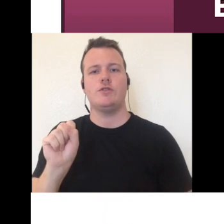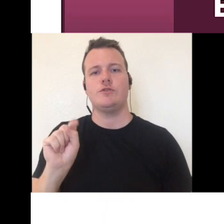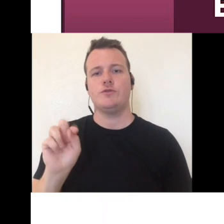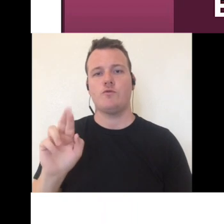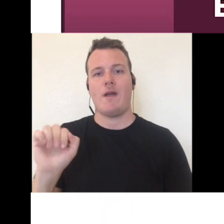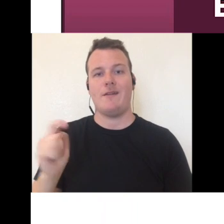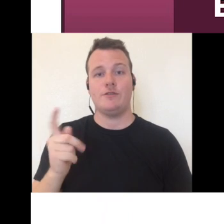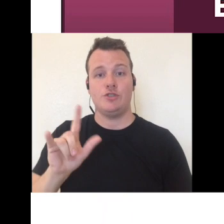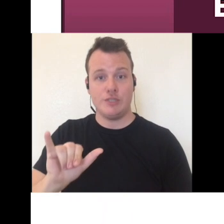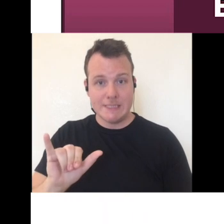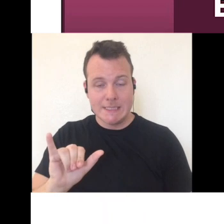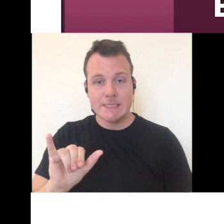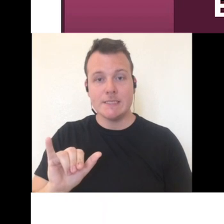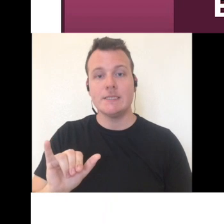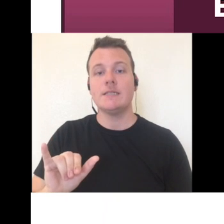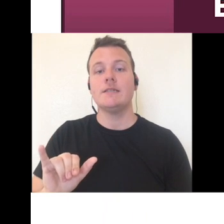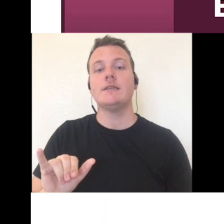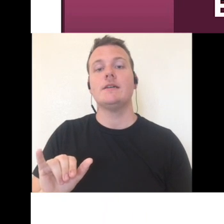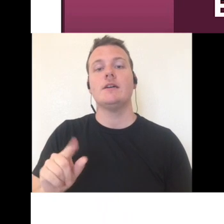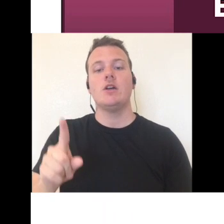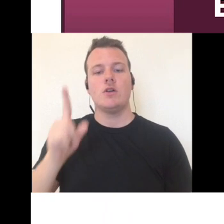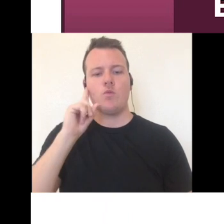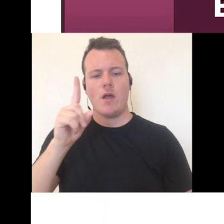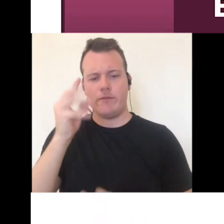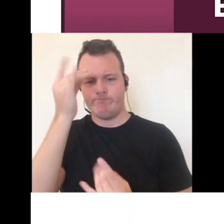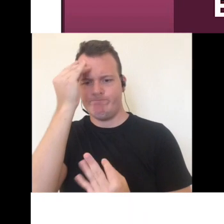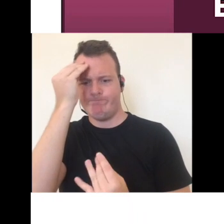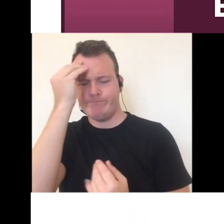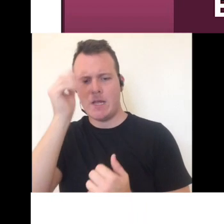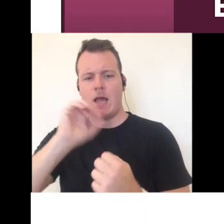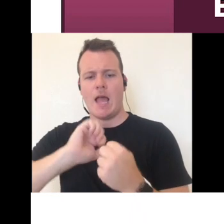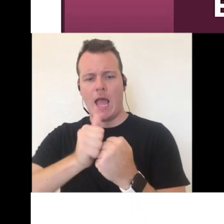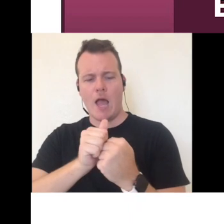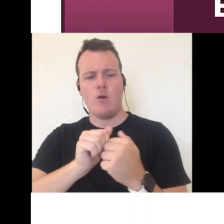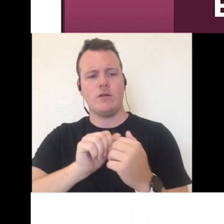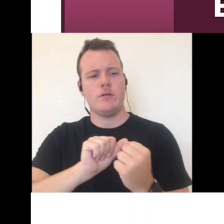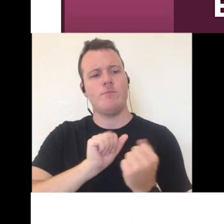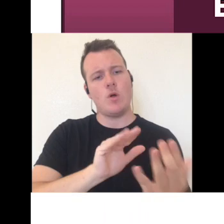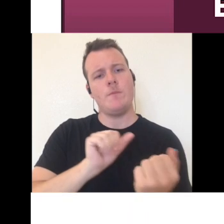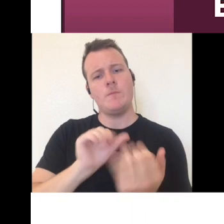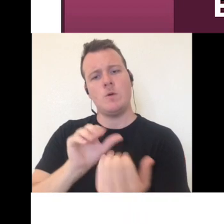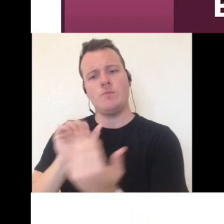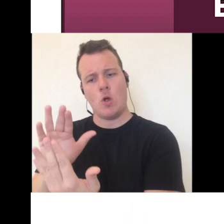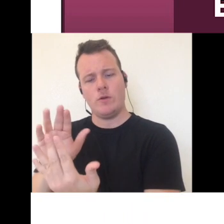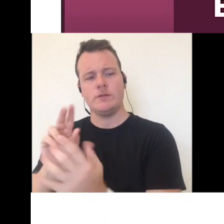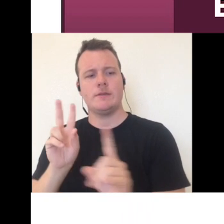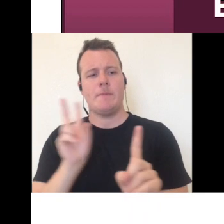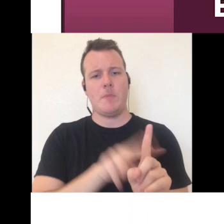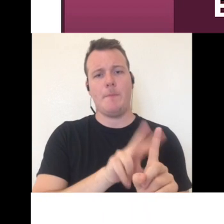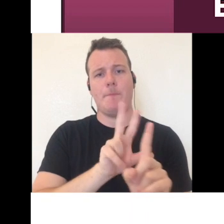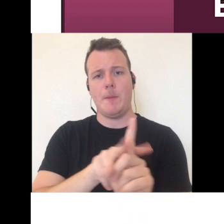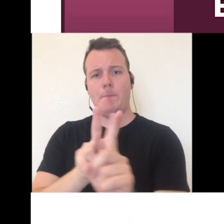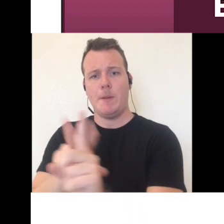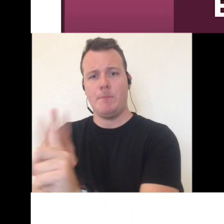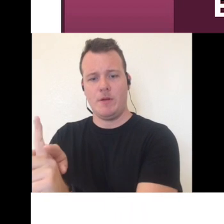formulation component where you're gonna look at strategic methods. And then try